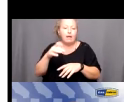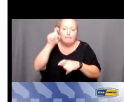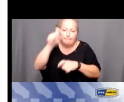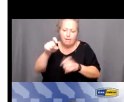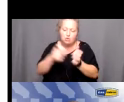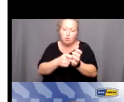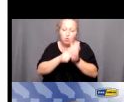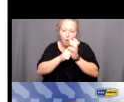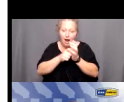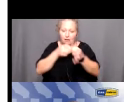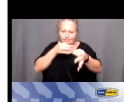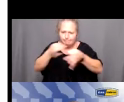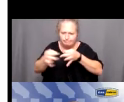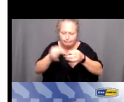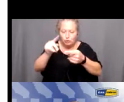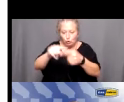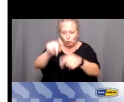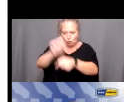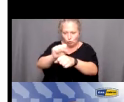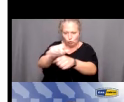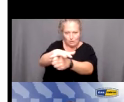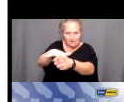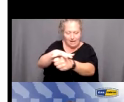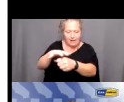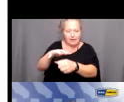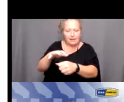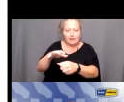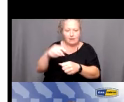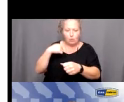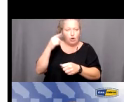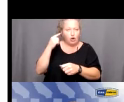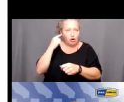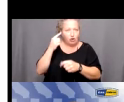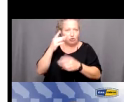directions to the work site, where we had heard a story before, and especially